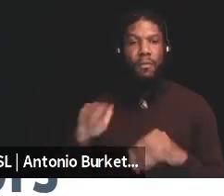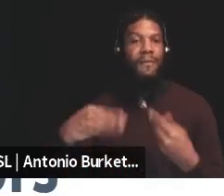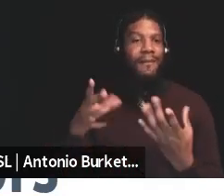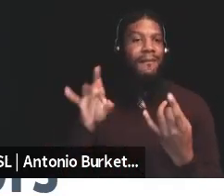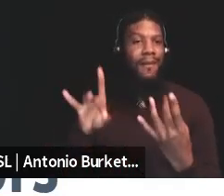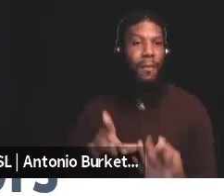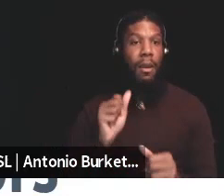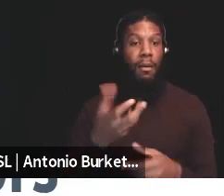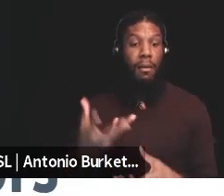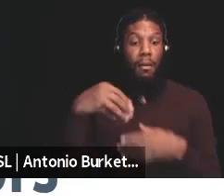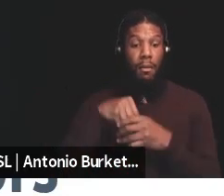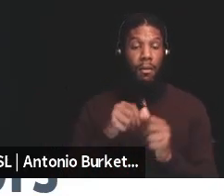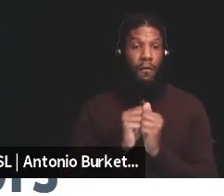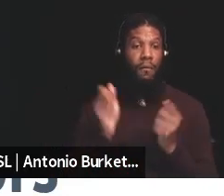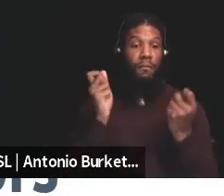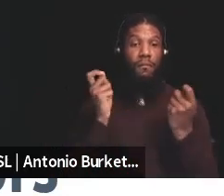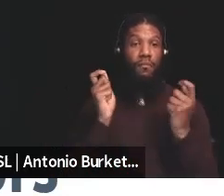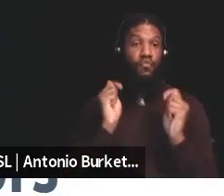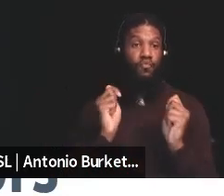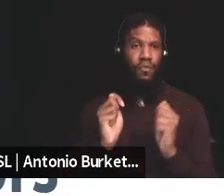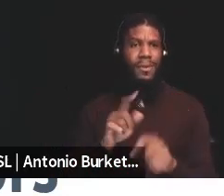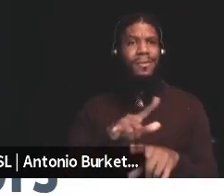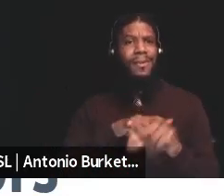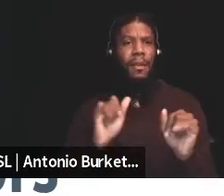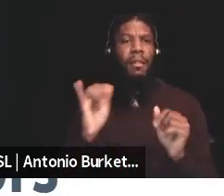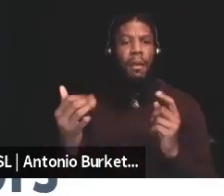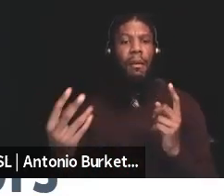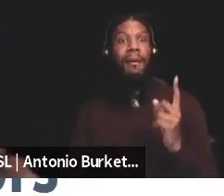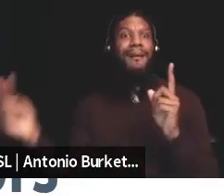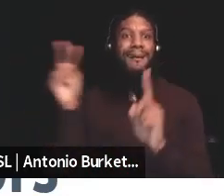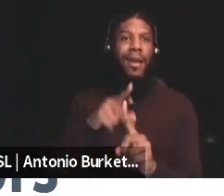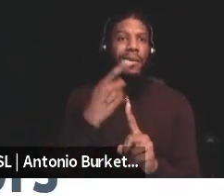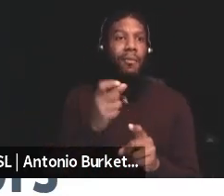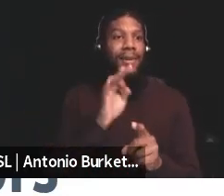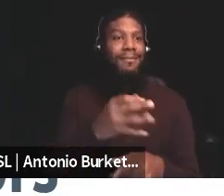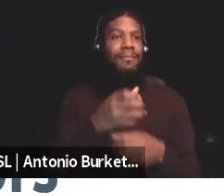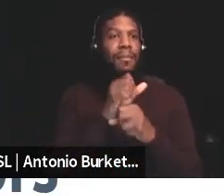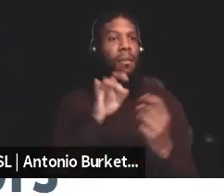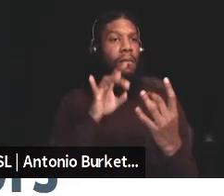as well as kind of putting them in the shoes of someone receiving feedback. So they know